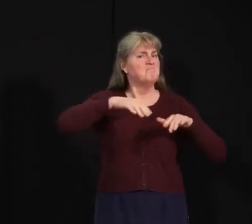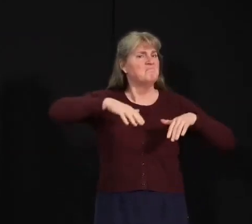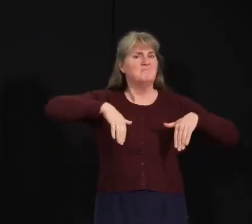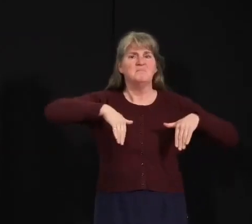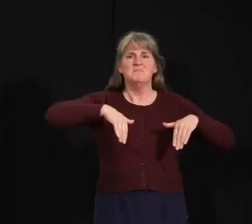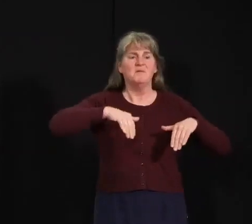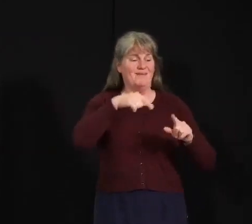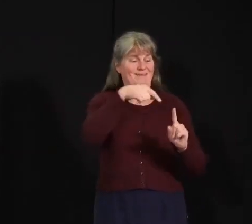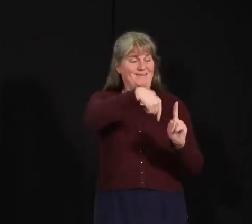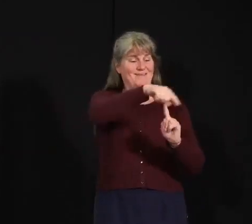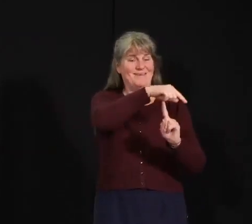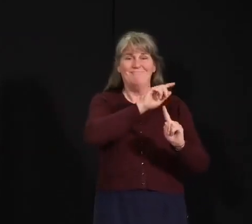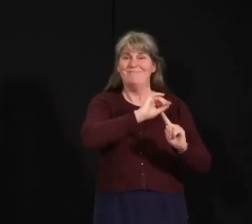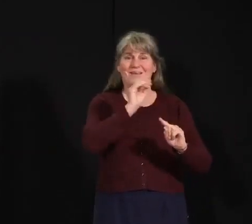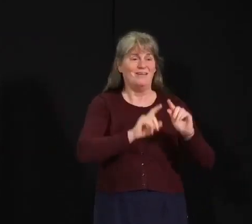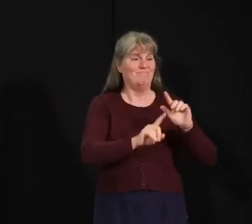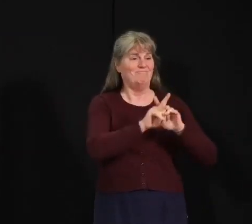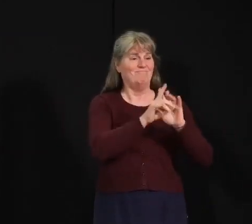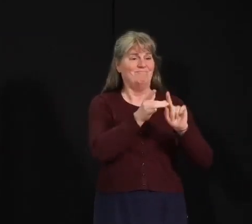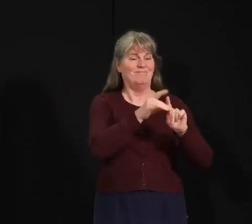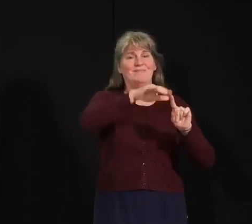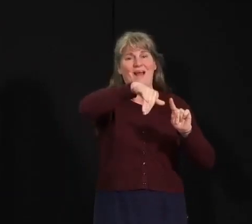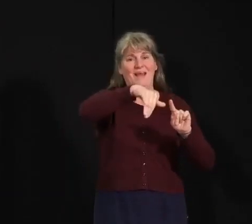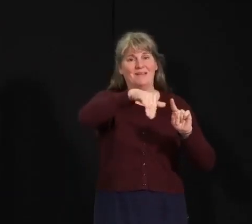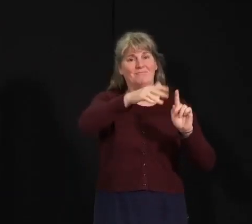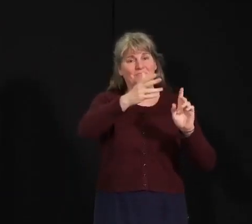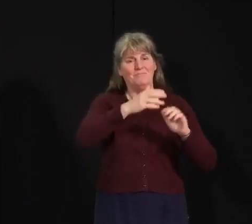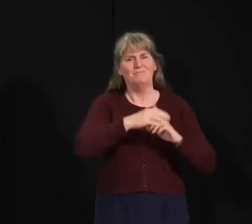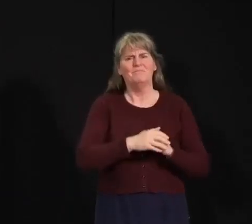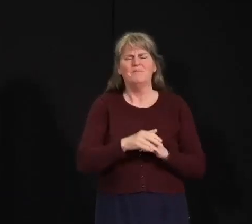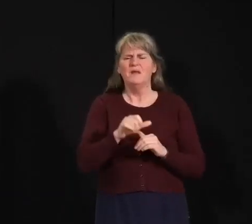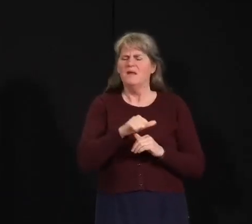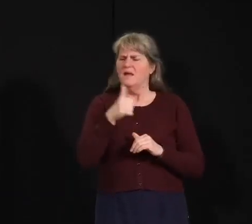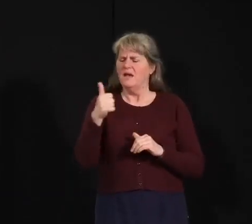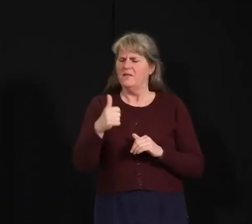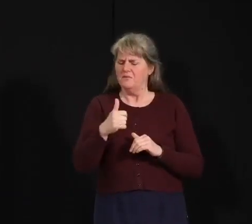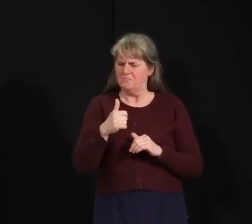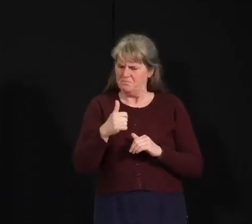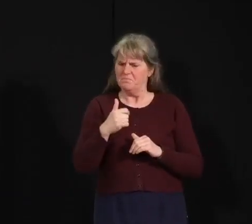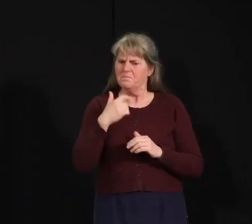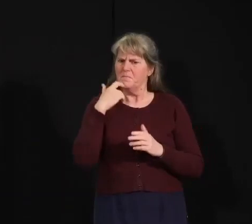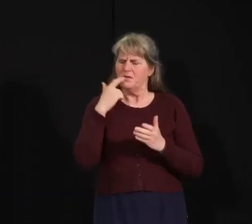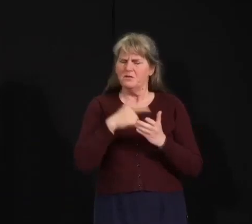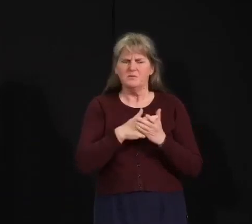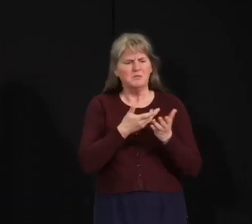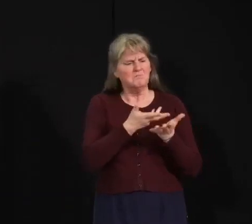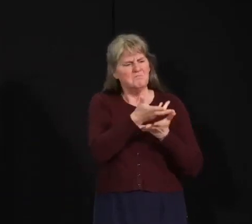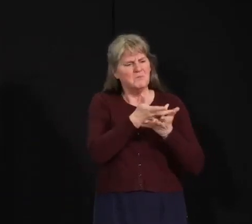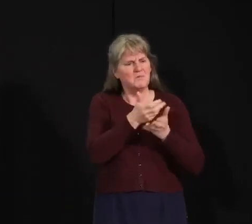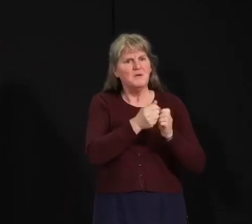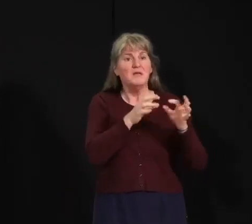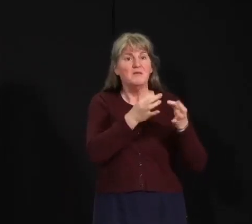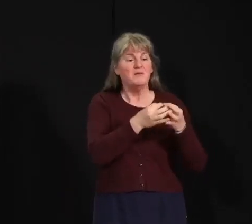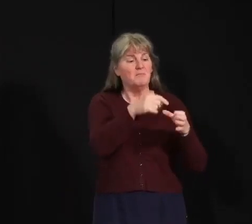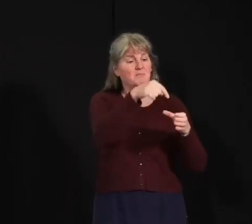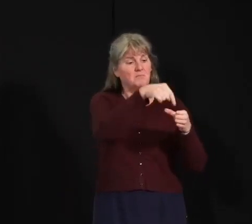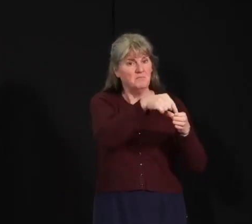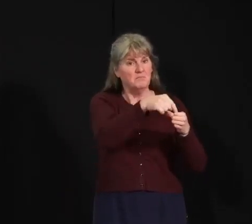still may see further COVID cases associated with this cluster. We have not found any significant public exposures